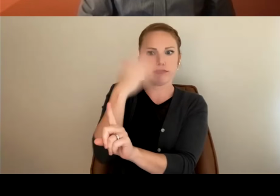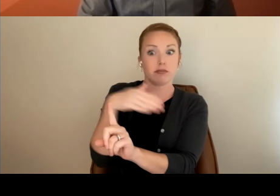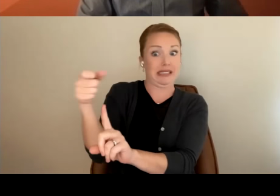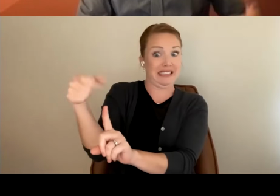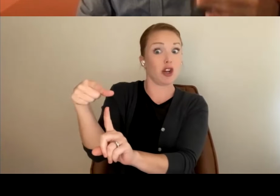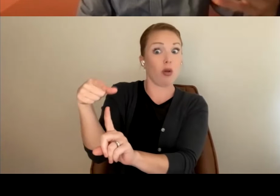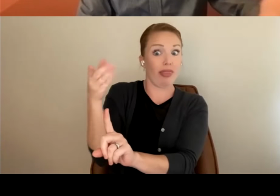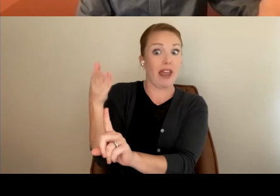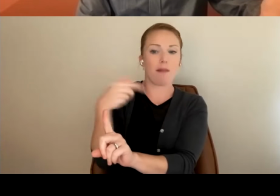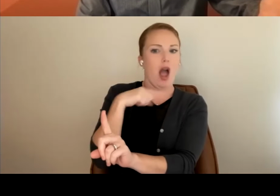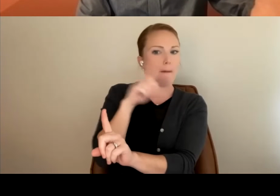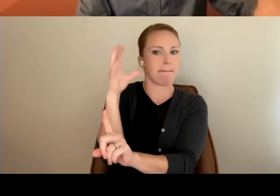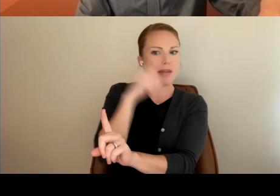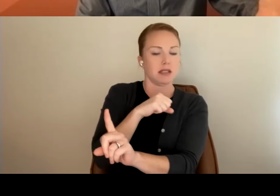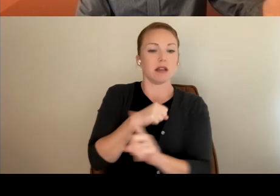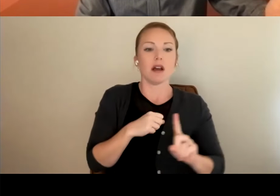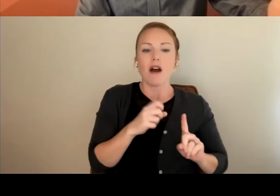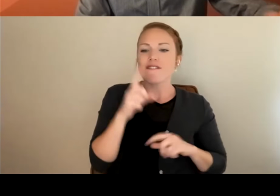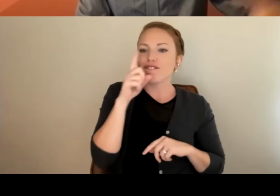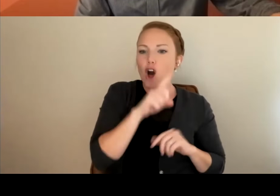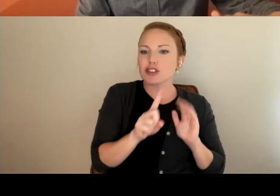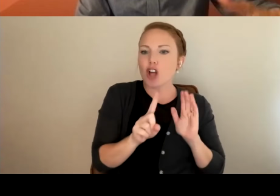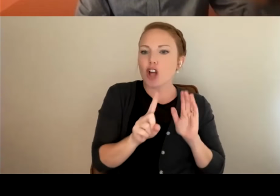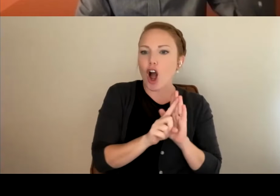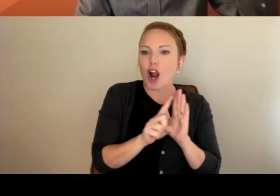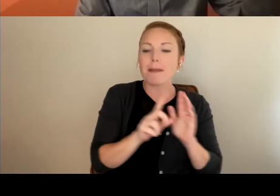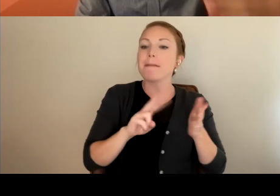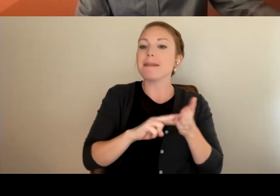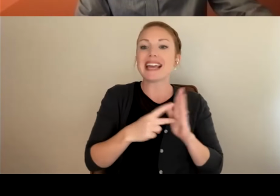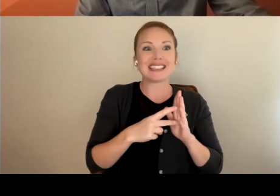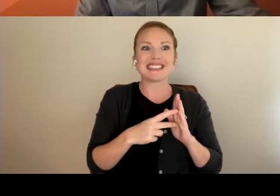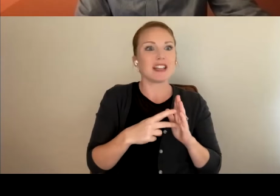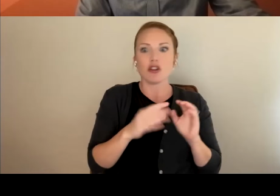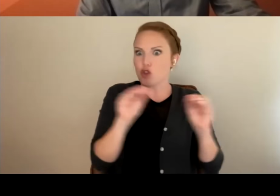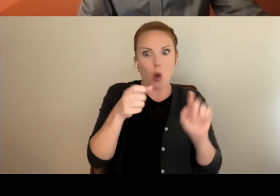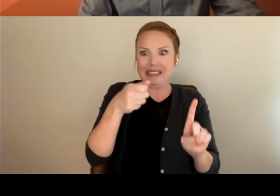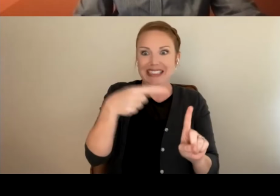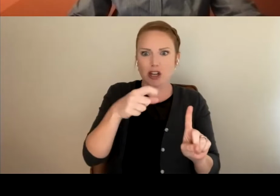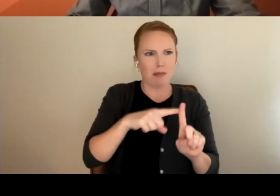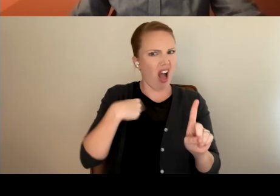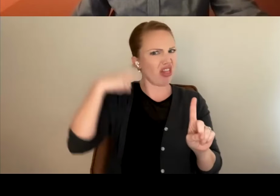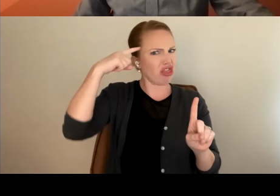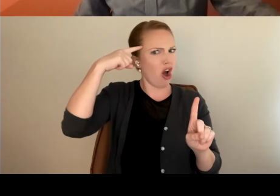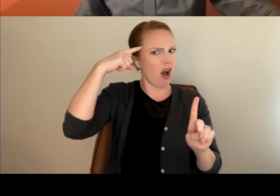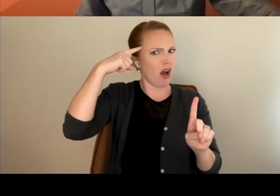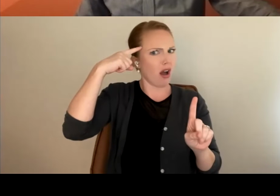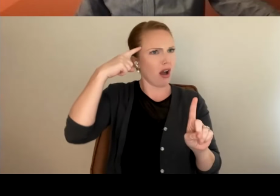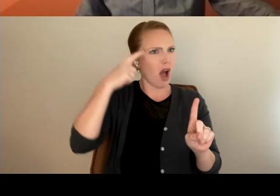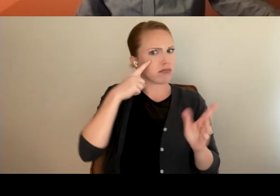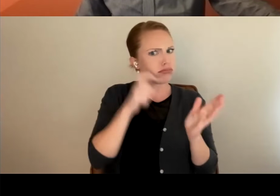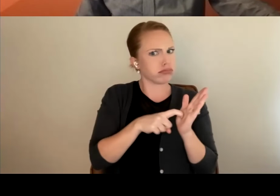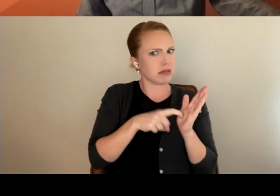alarm means there was no signal but you thought you detected something, right?